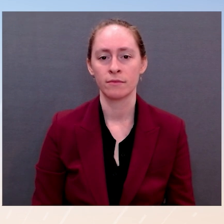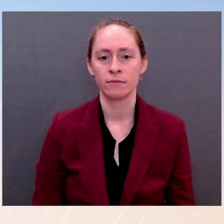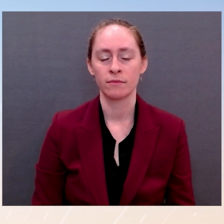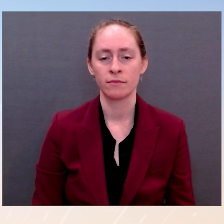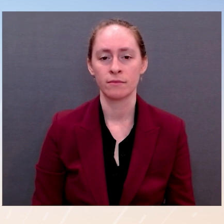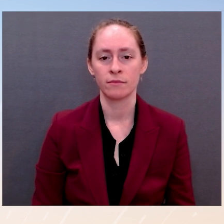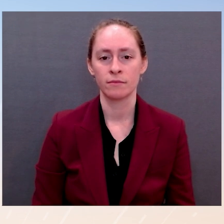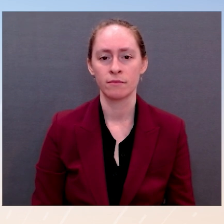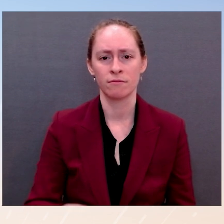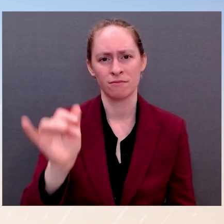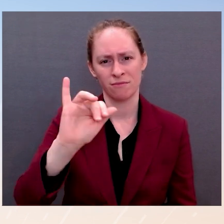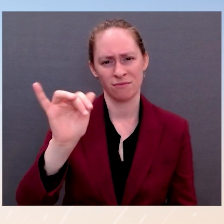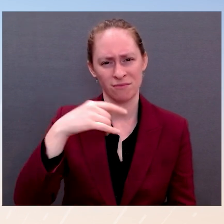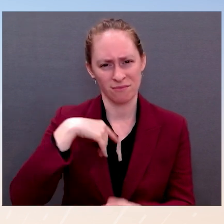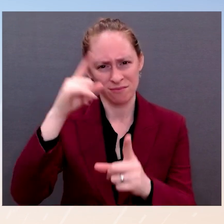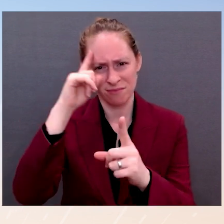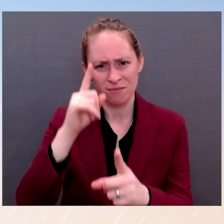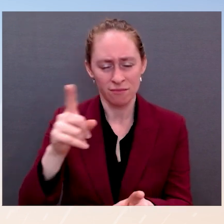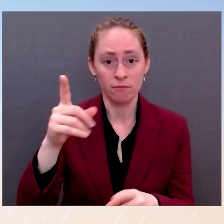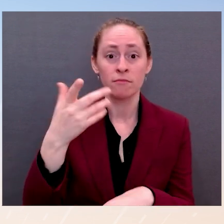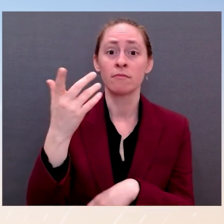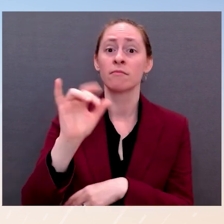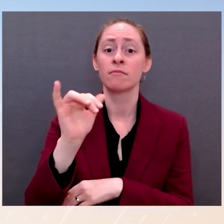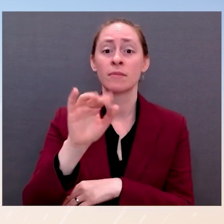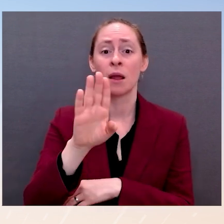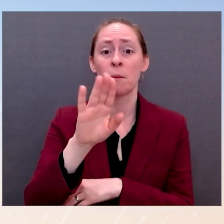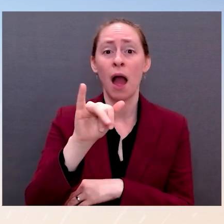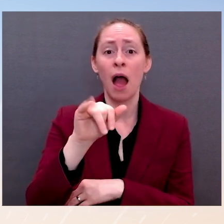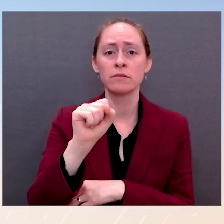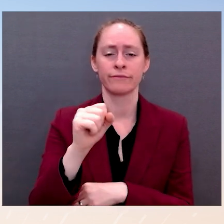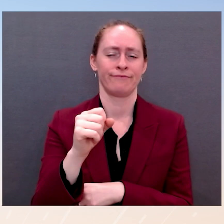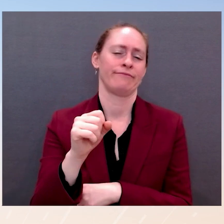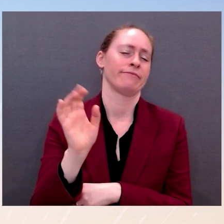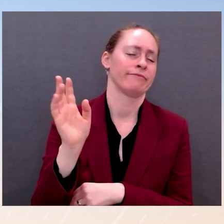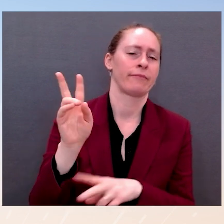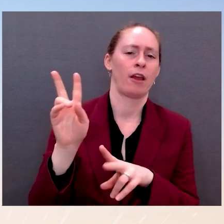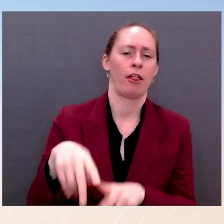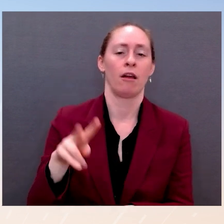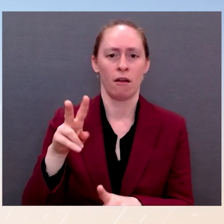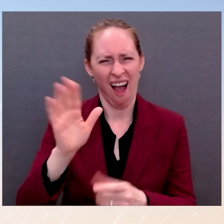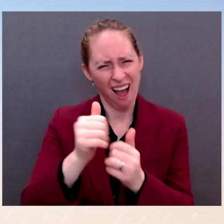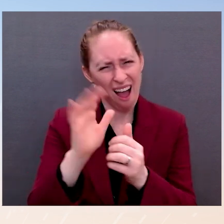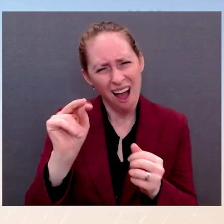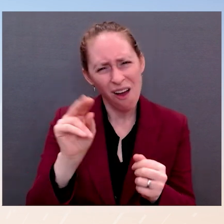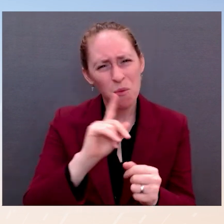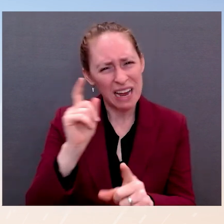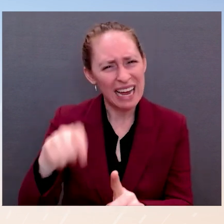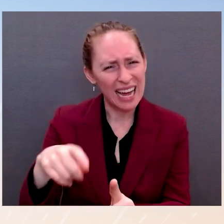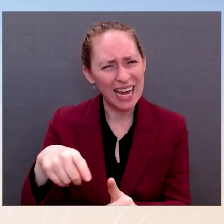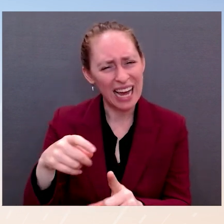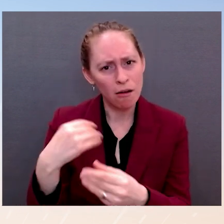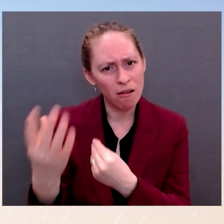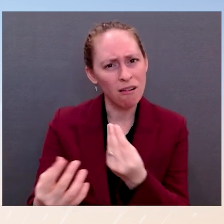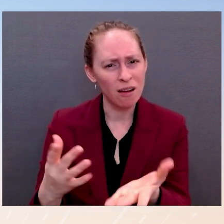and bias in care and treatment delivery, while also enhancing providers ability